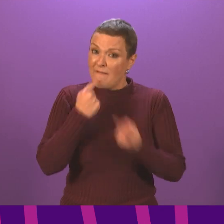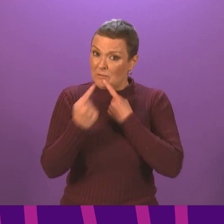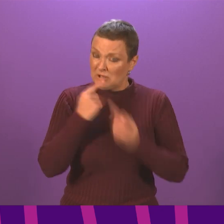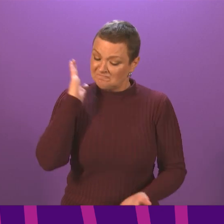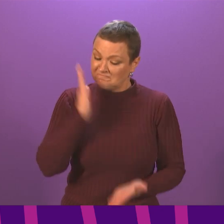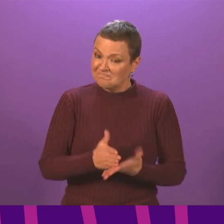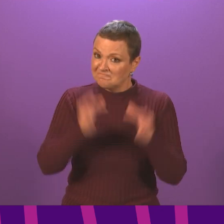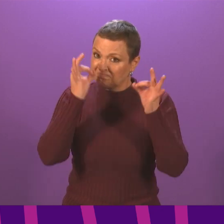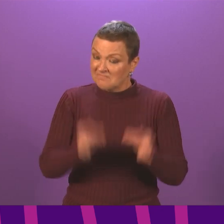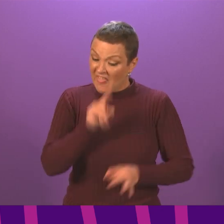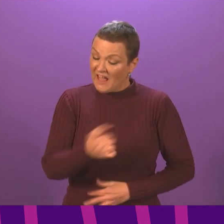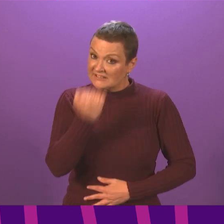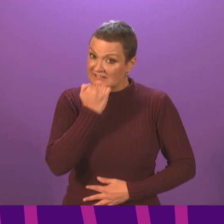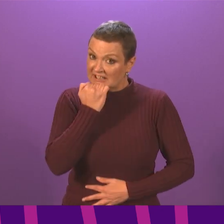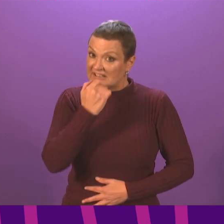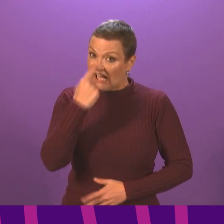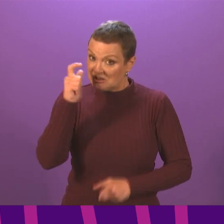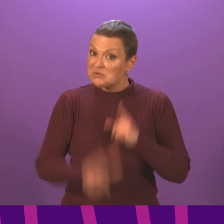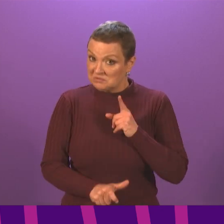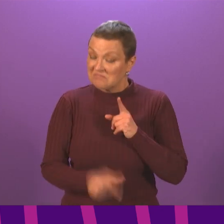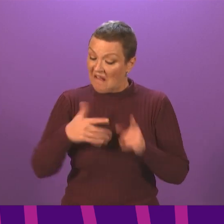and I am confident that the dates that I am giving are those on which we will deliver.